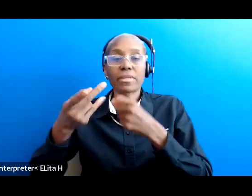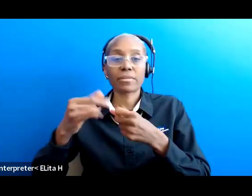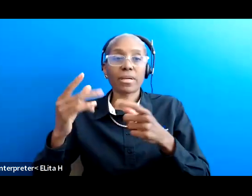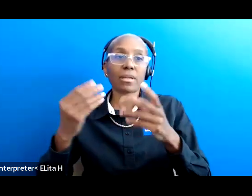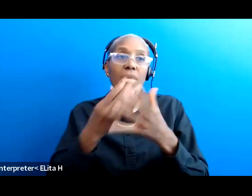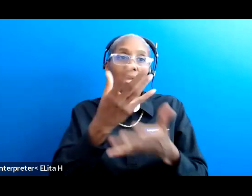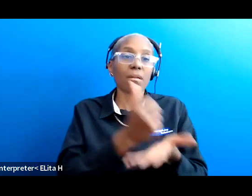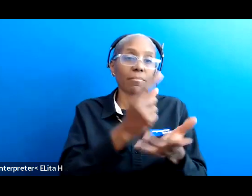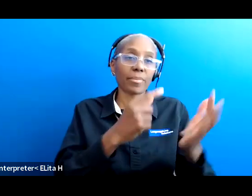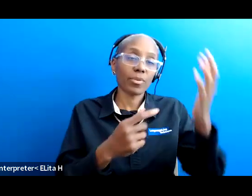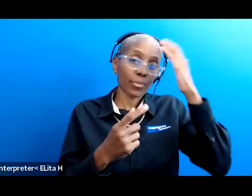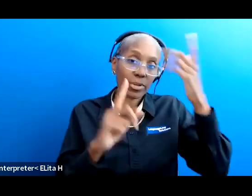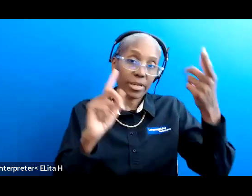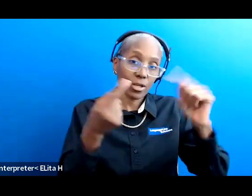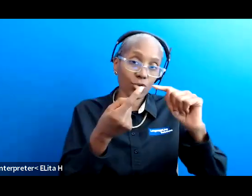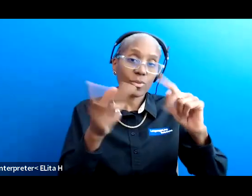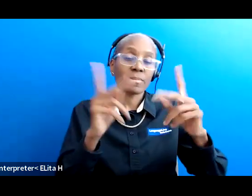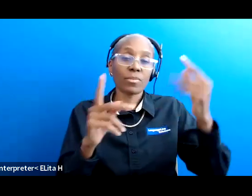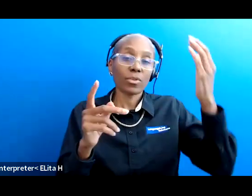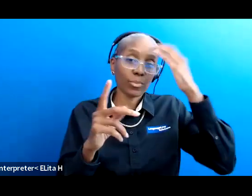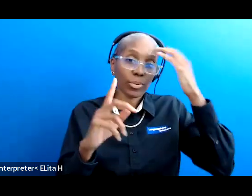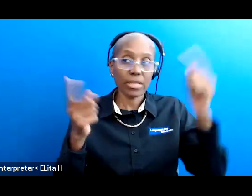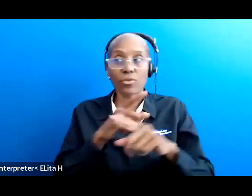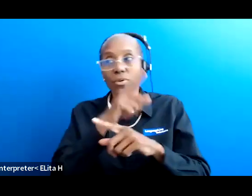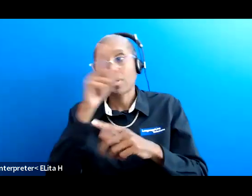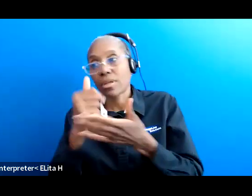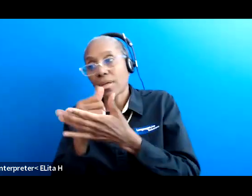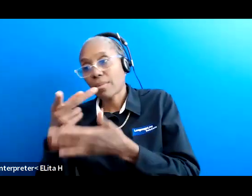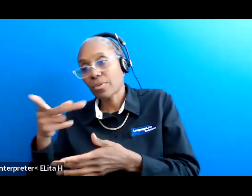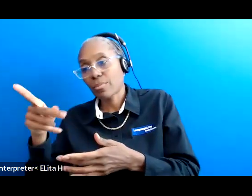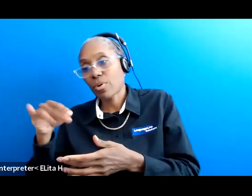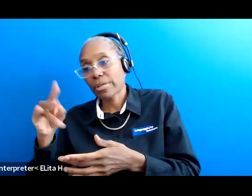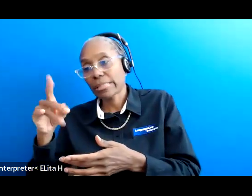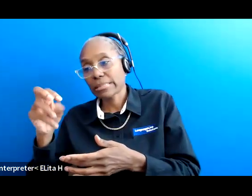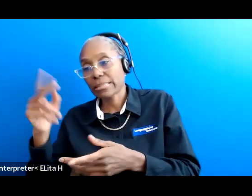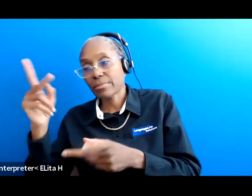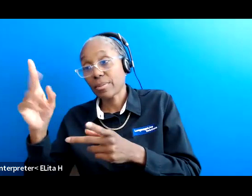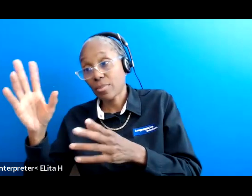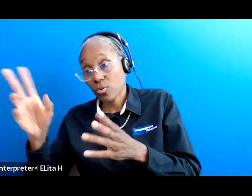The research with brain injury helps people with Parkinson's. The research in Parkinson's helps people with ALS.